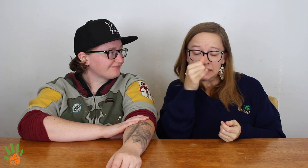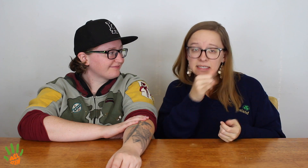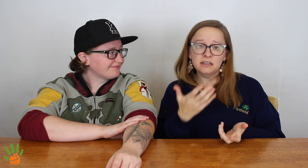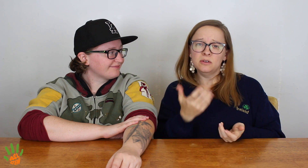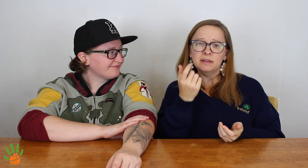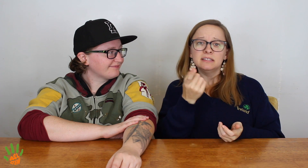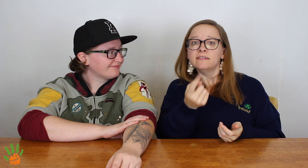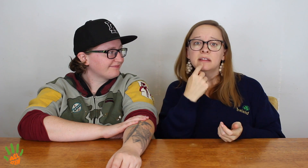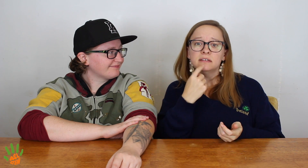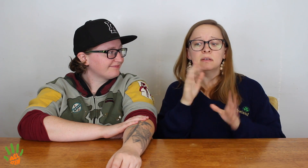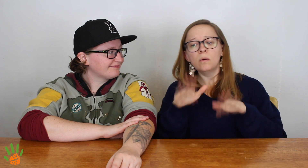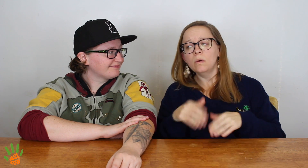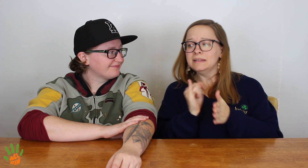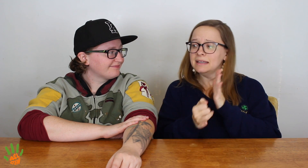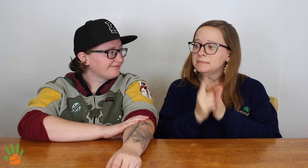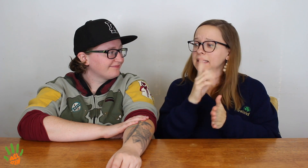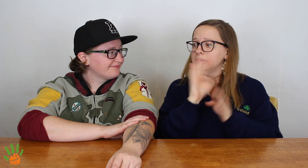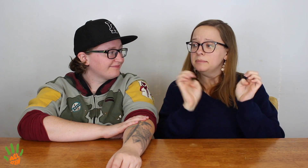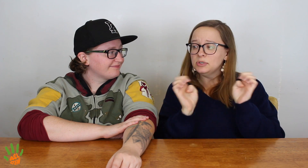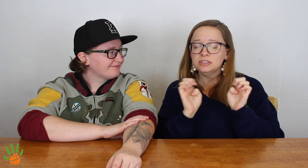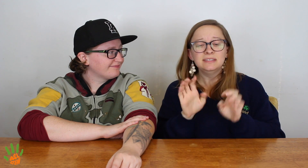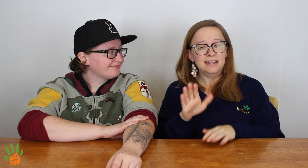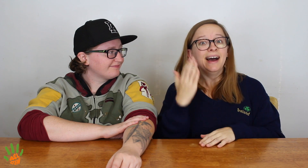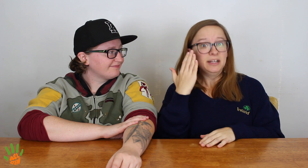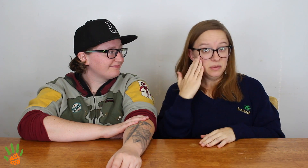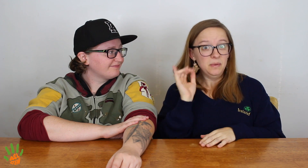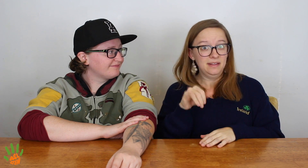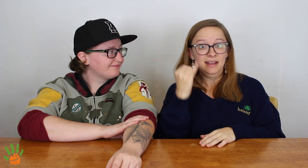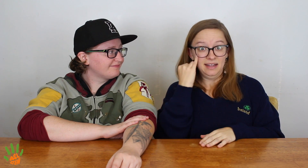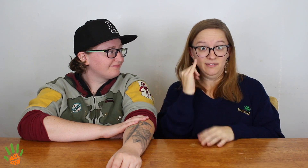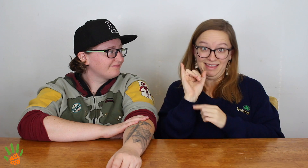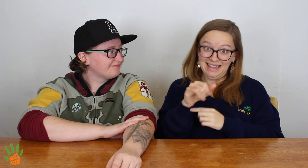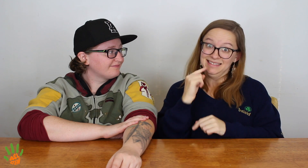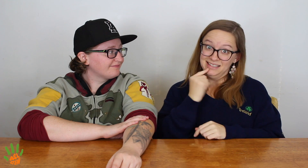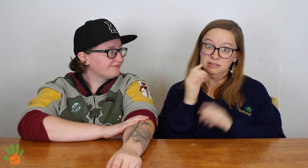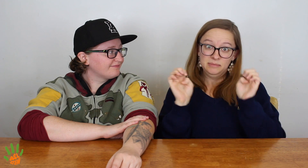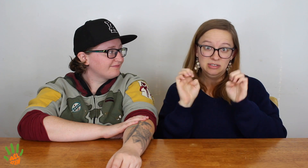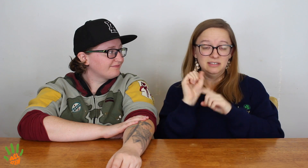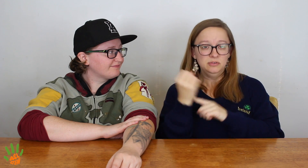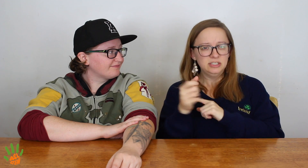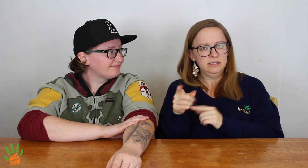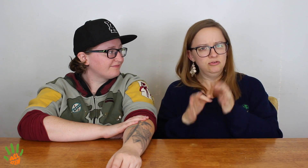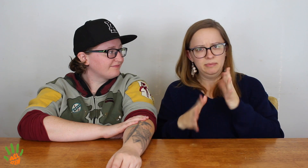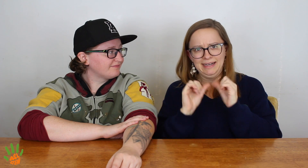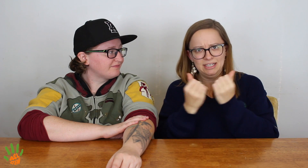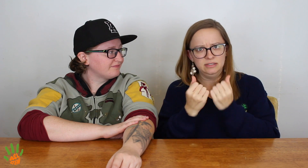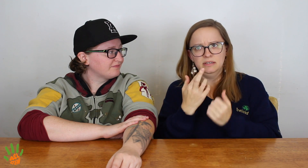No, that's ridiculous! If they say, "oh it's last minute, it's an emergency", I'm aware of that and yes it's an emergency situation.